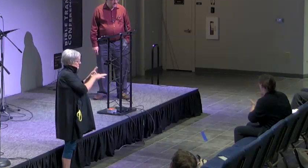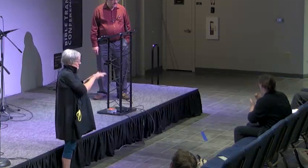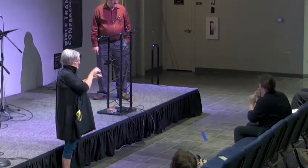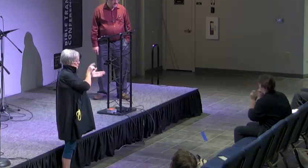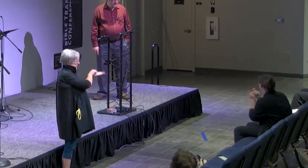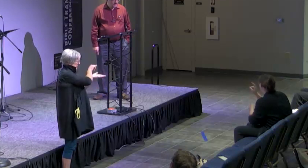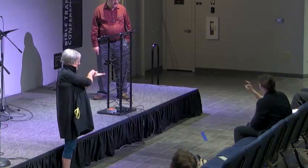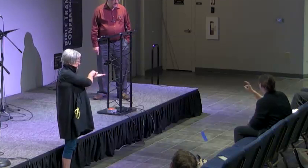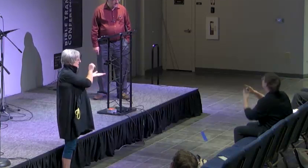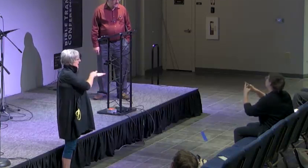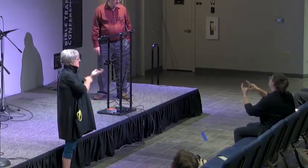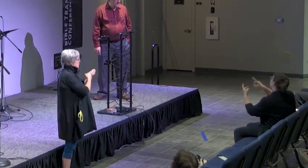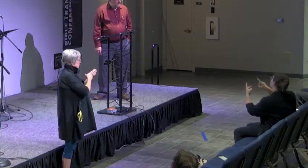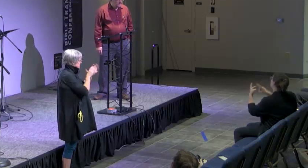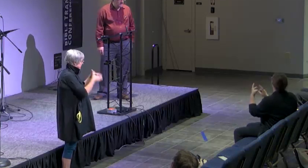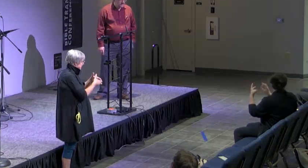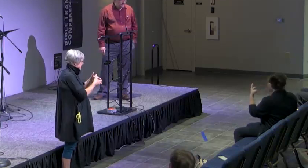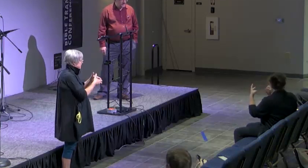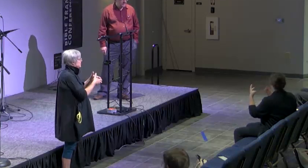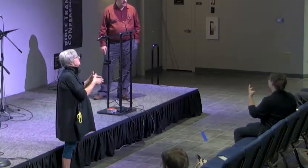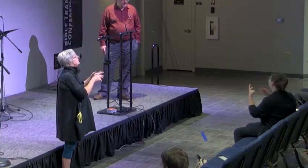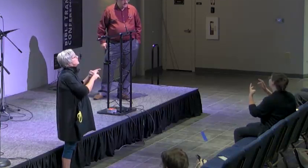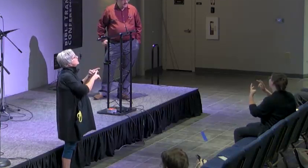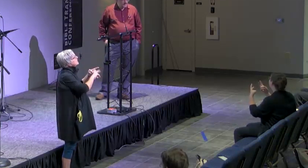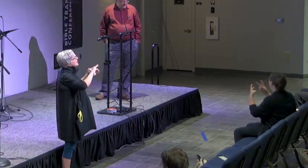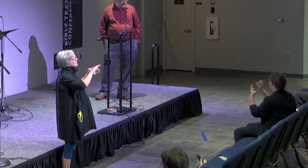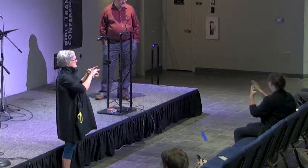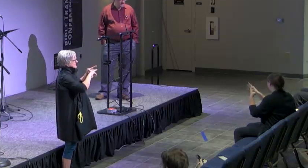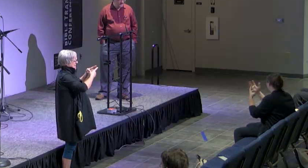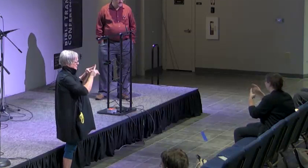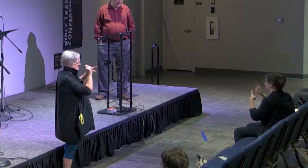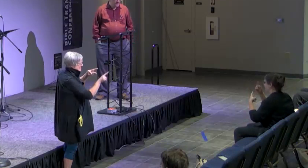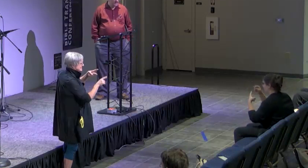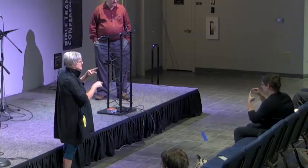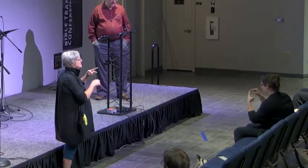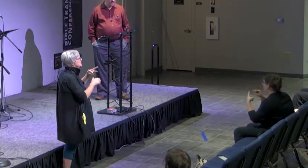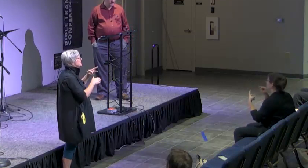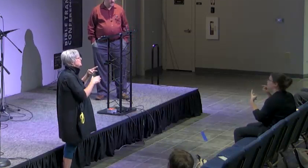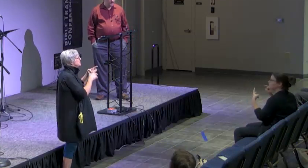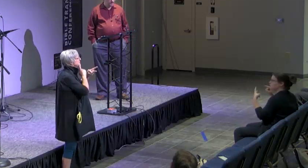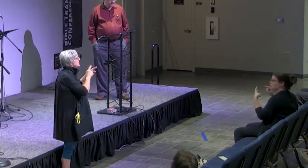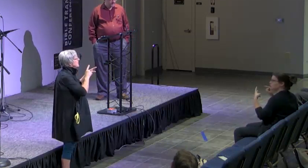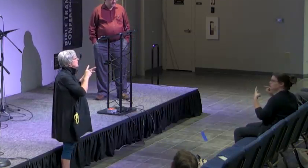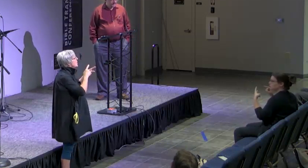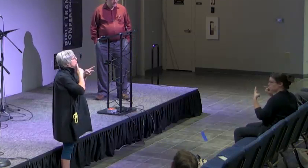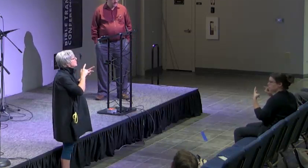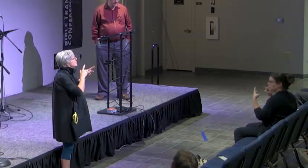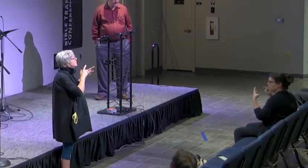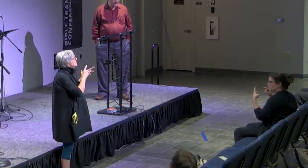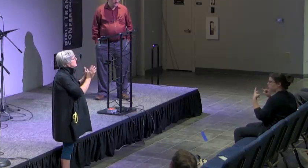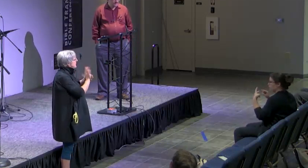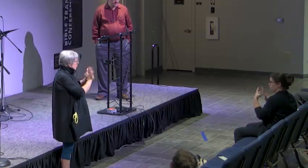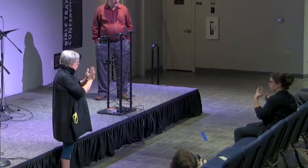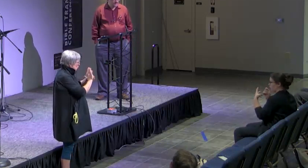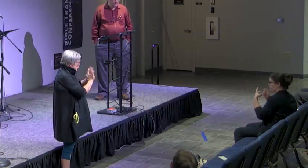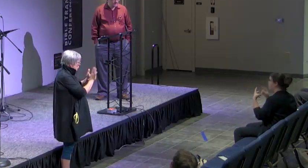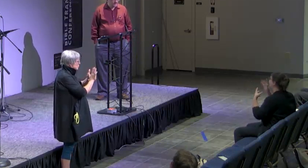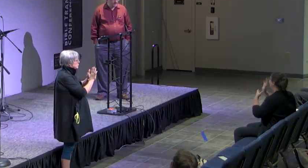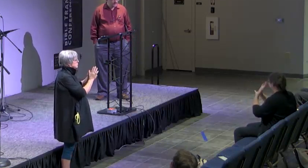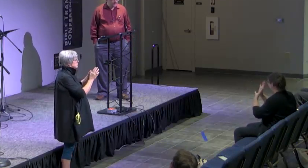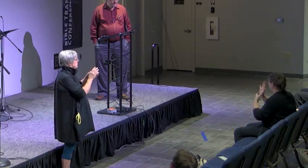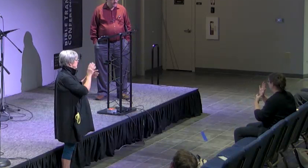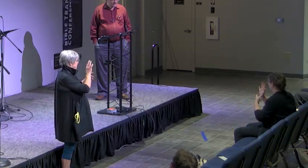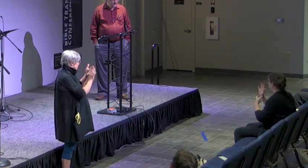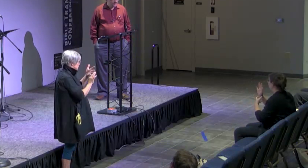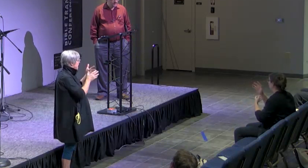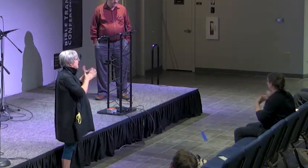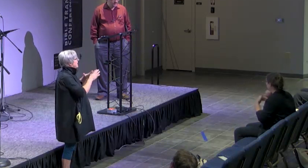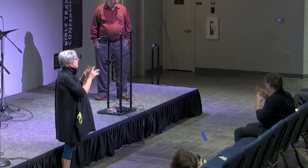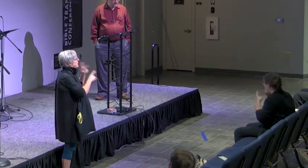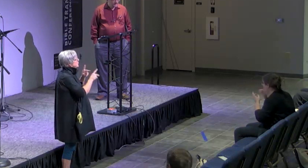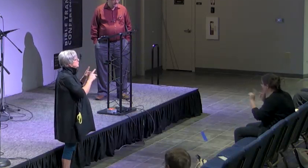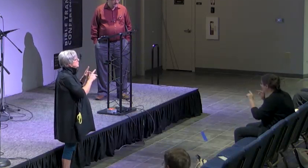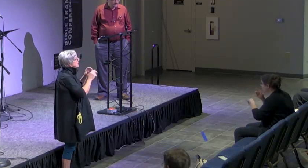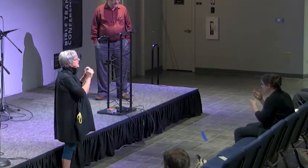And also my second question is the these 2 give opportunities for people to sign on, on the phone.